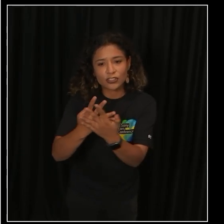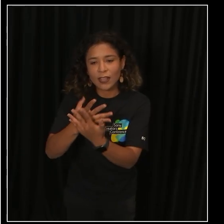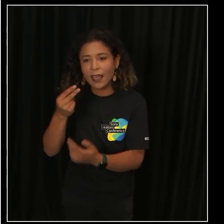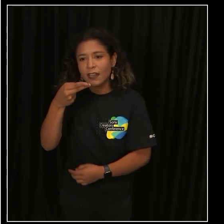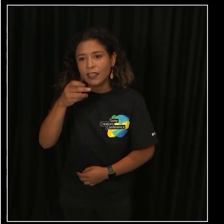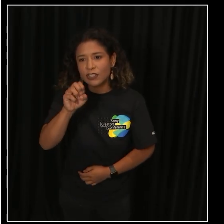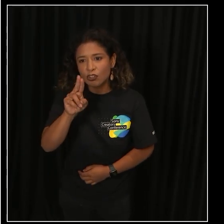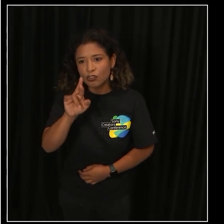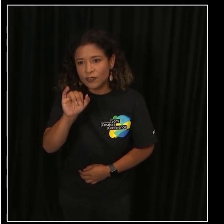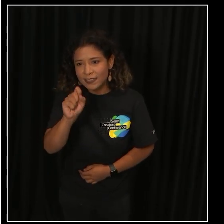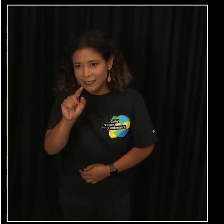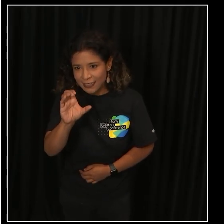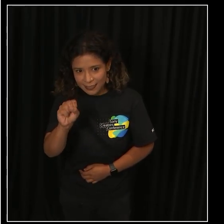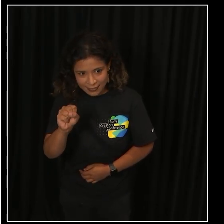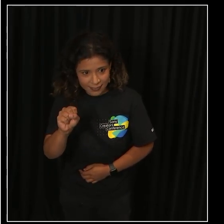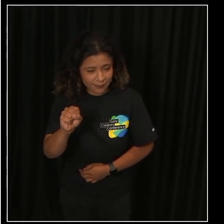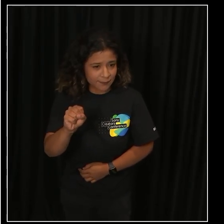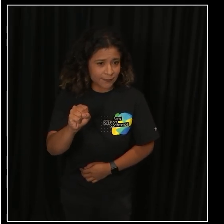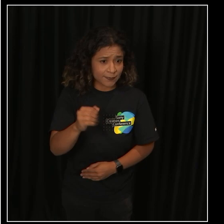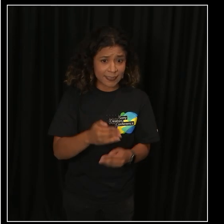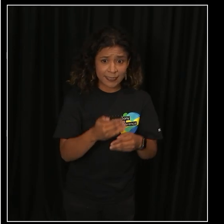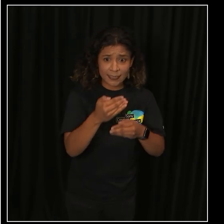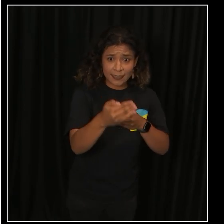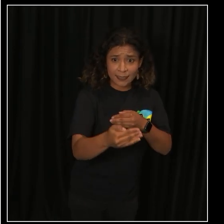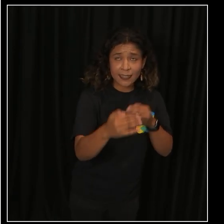Next, I will discusses the Sky Simulation.